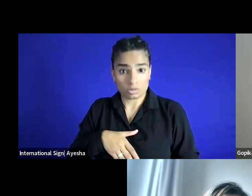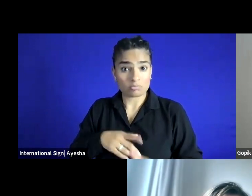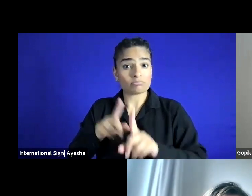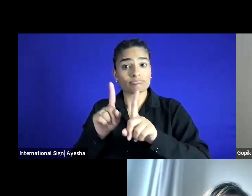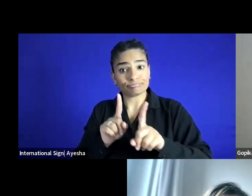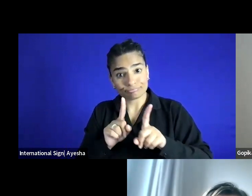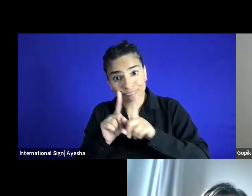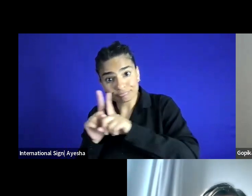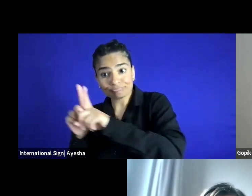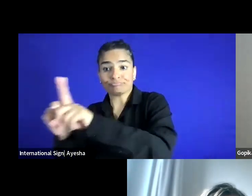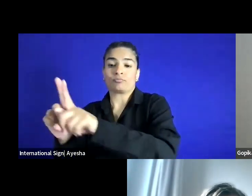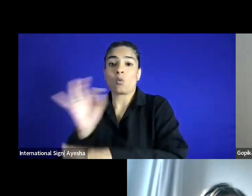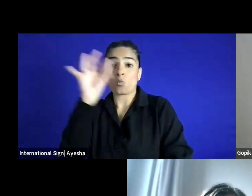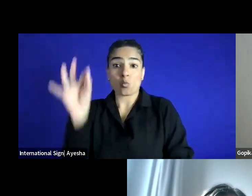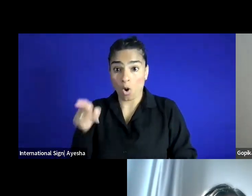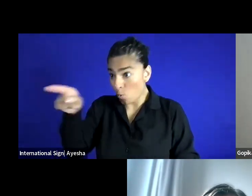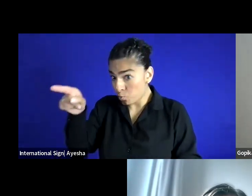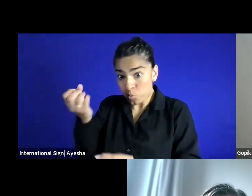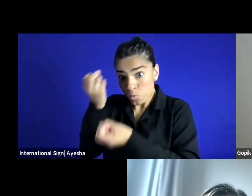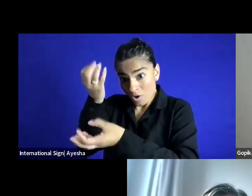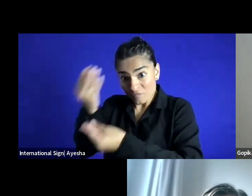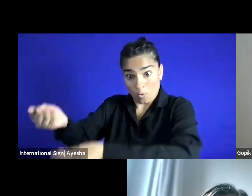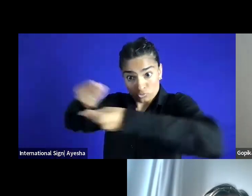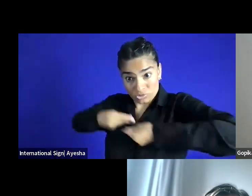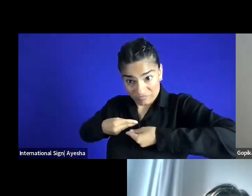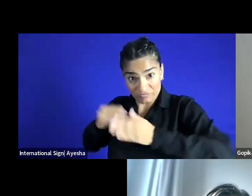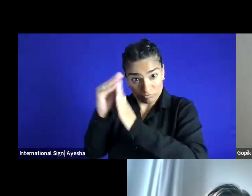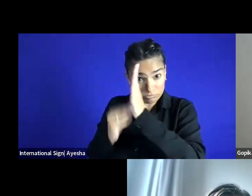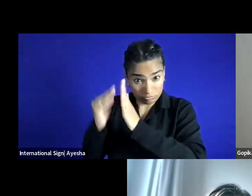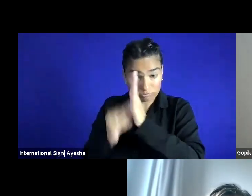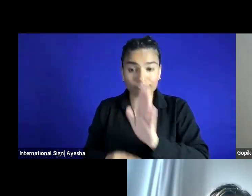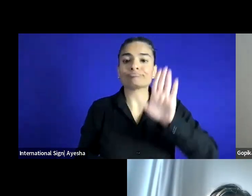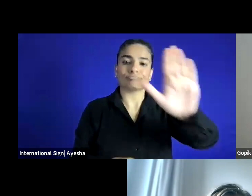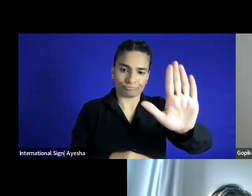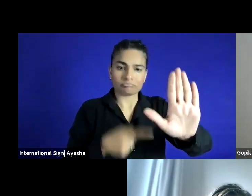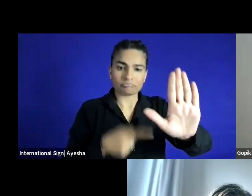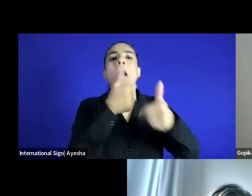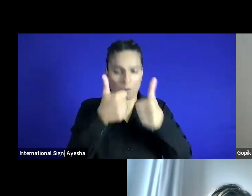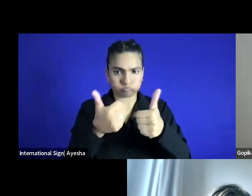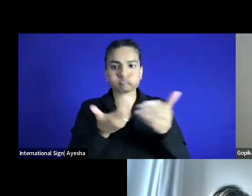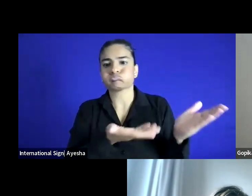Yeah. And just another, I think we have, a few people asking about the room sharing.